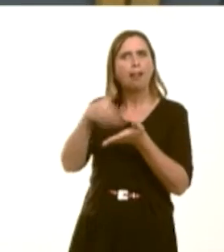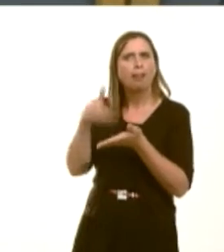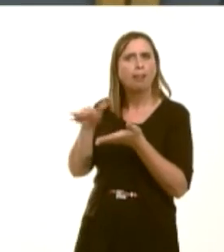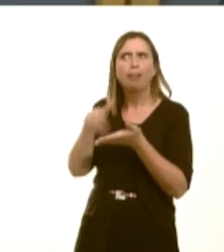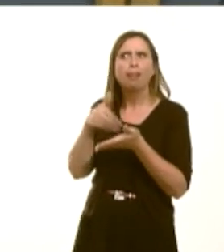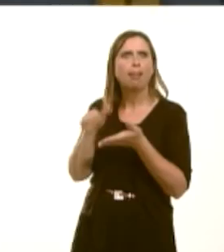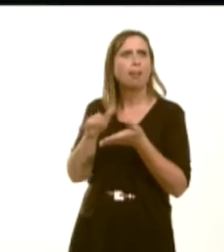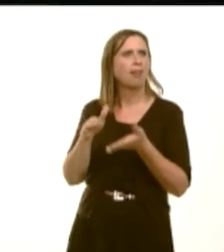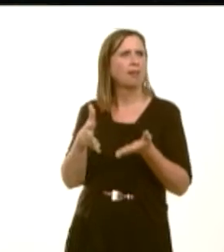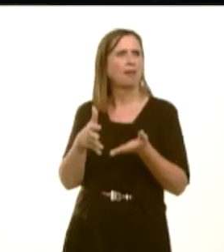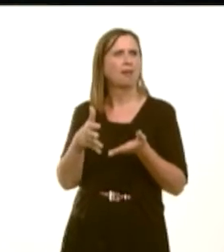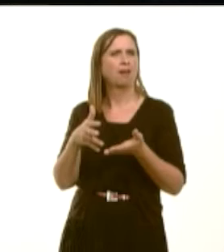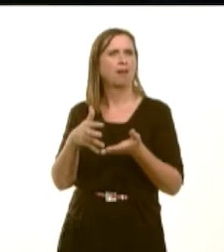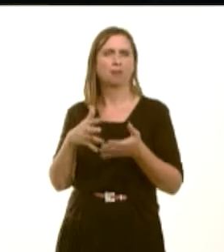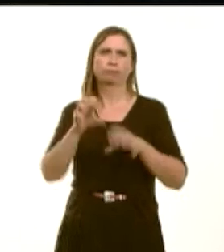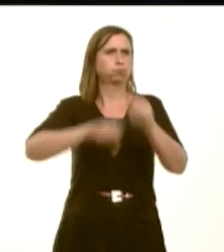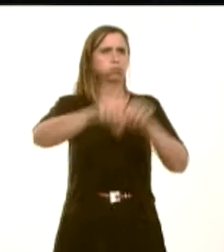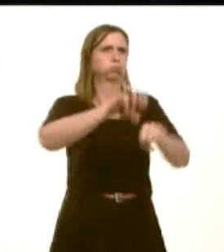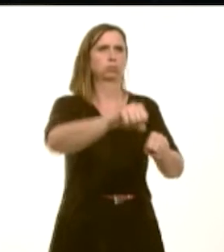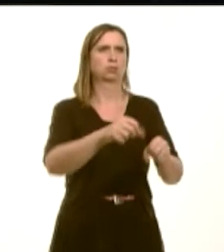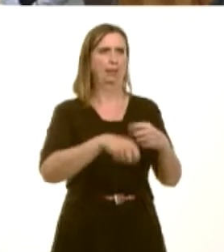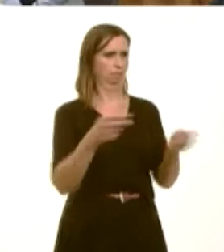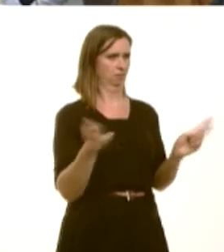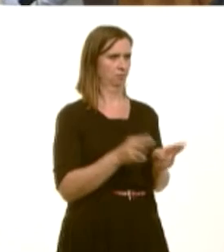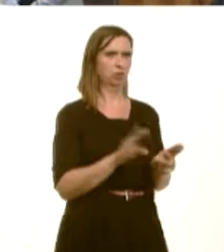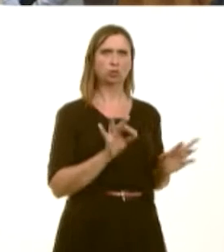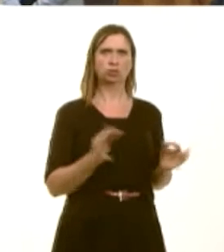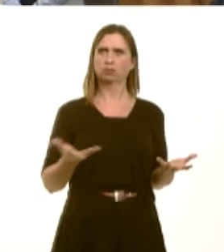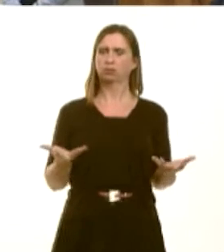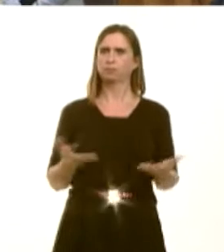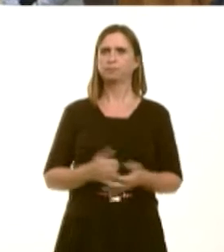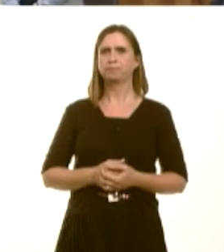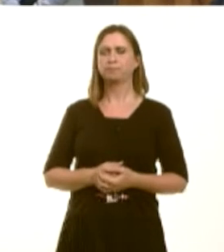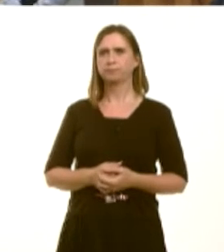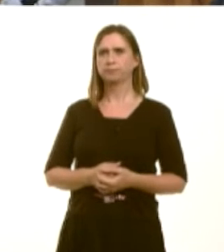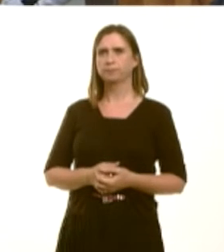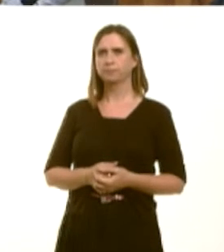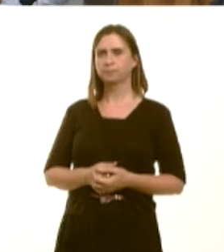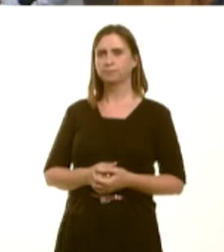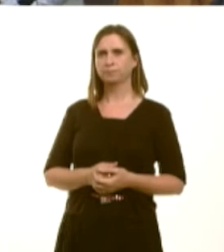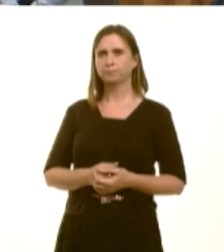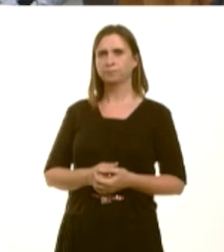Christine Chapman: 5. Will the First Minister outline the Welsh Government's approach to tackling the effects of alcohol misuse in the Cynon Valley?